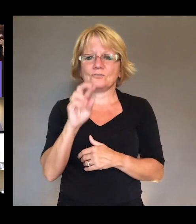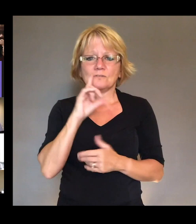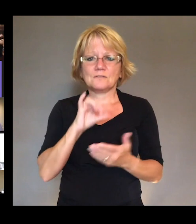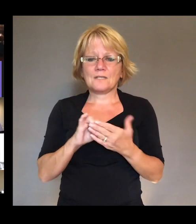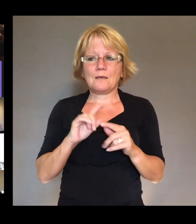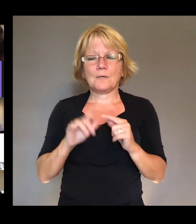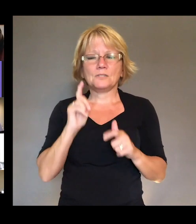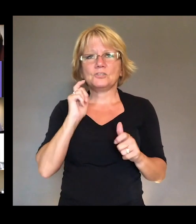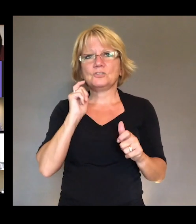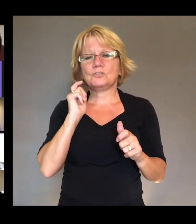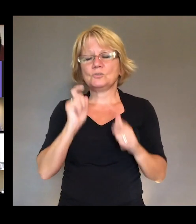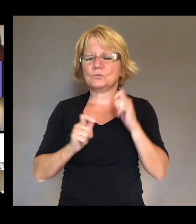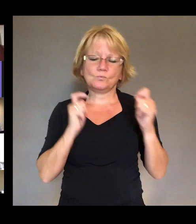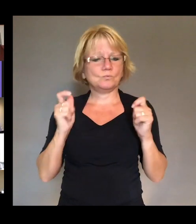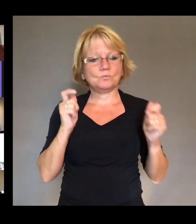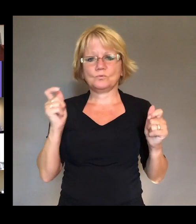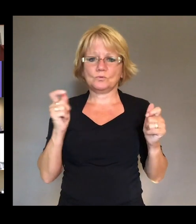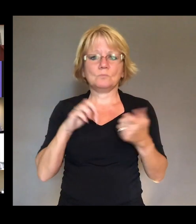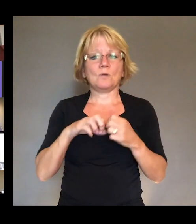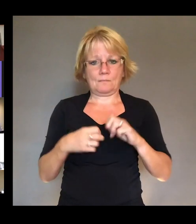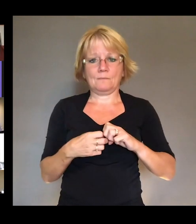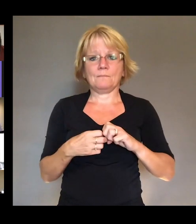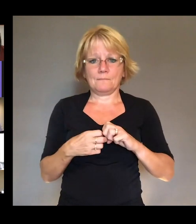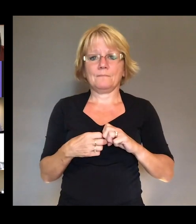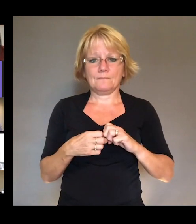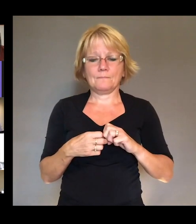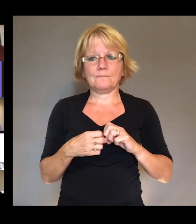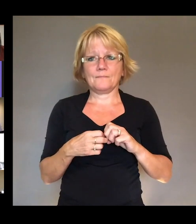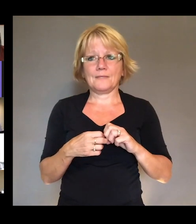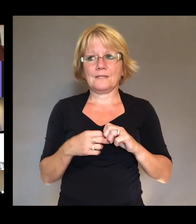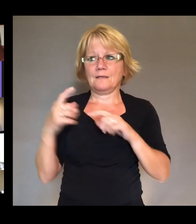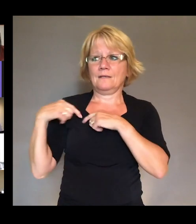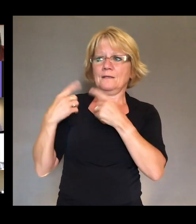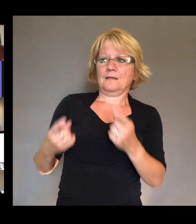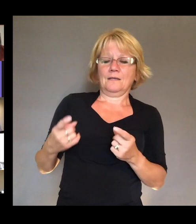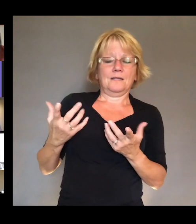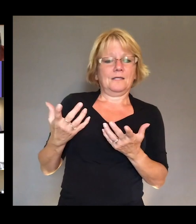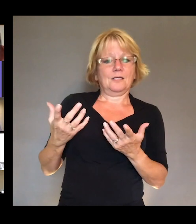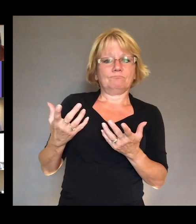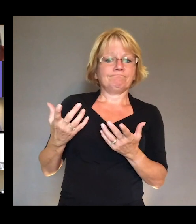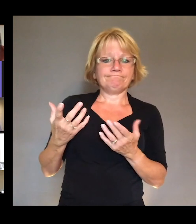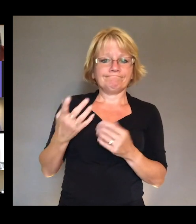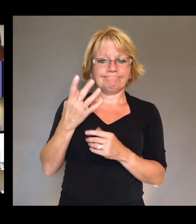But again, this is a such a huge, it's a huge problem that has not been addressed.